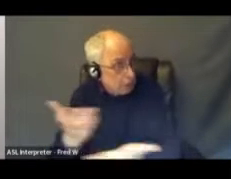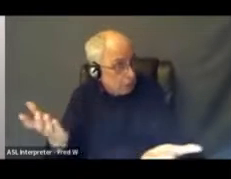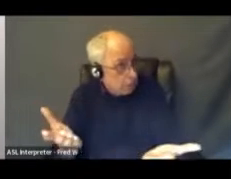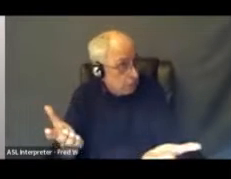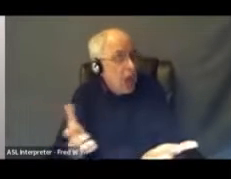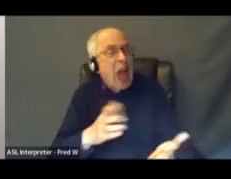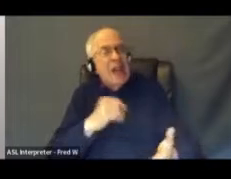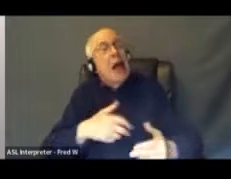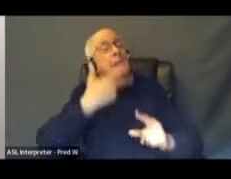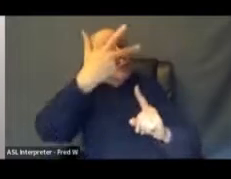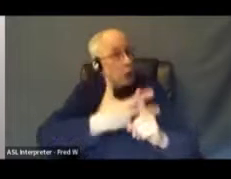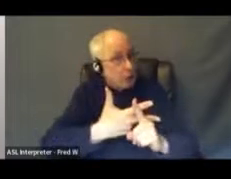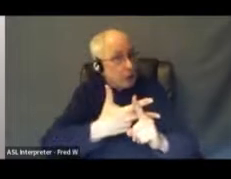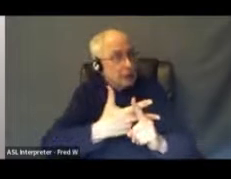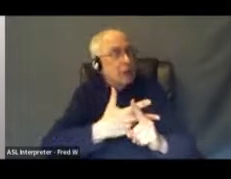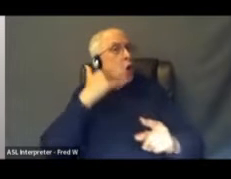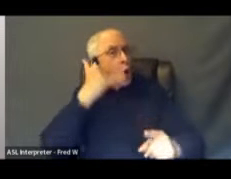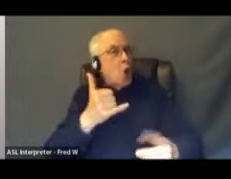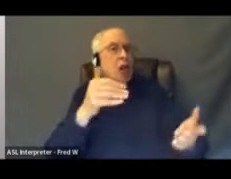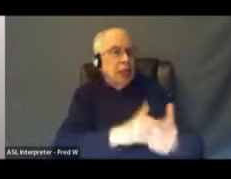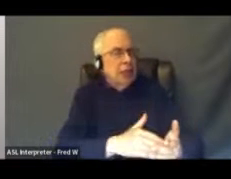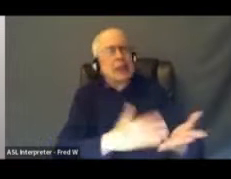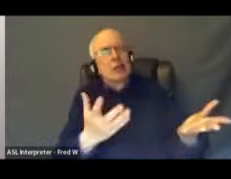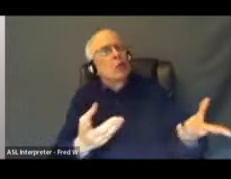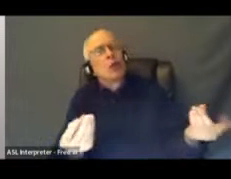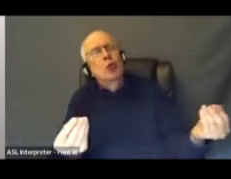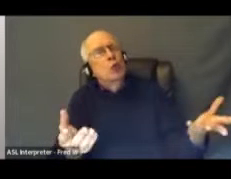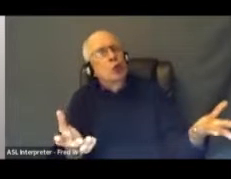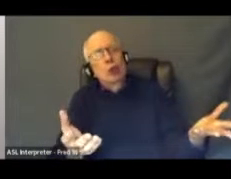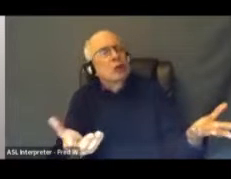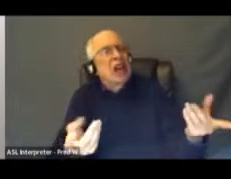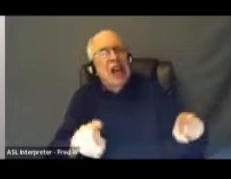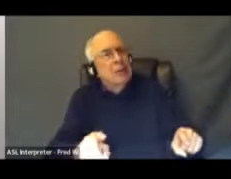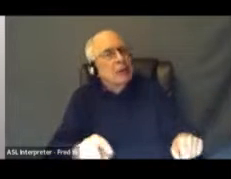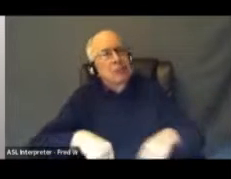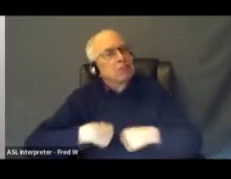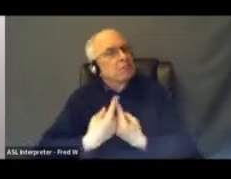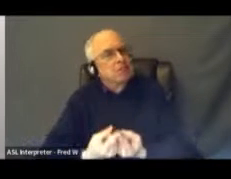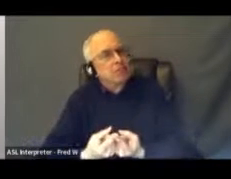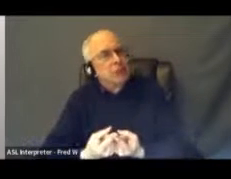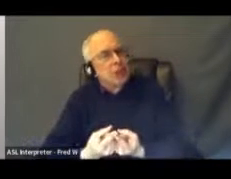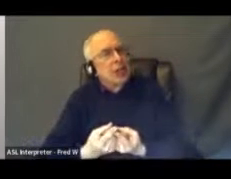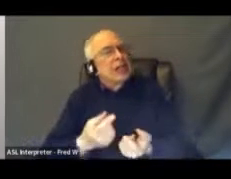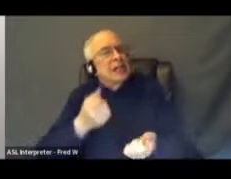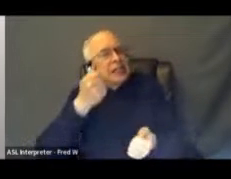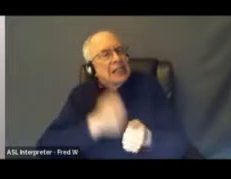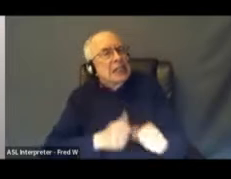you. How are you what's going on, we do a confidence scale survey at each checkpoint so that the survivor is gaining